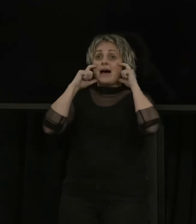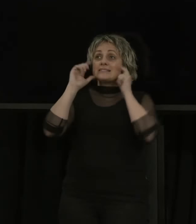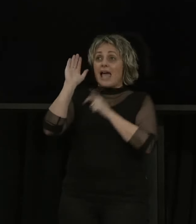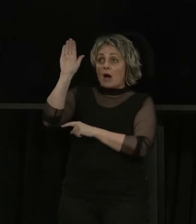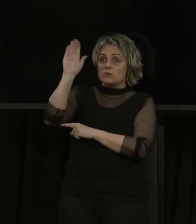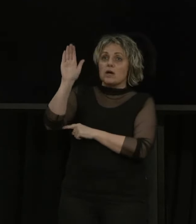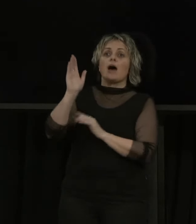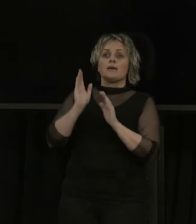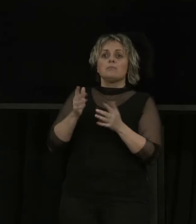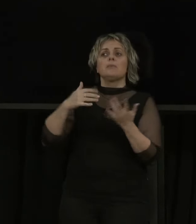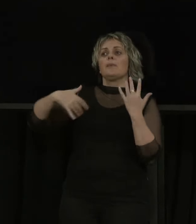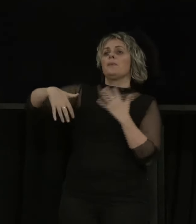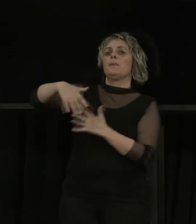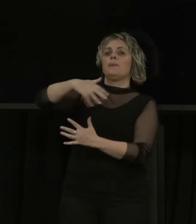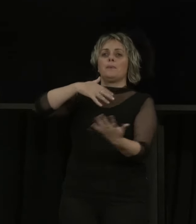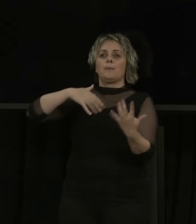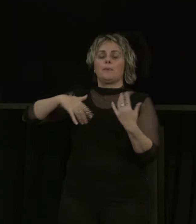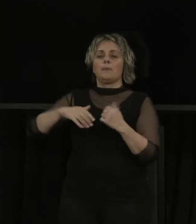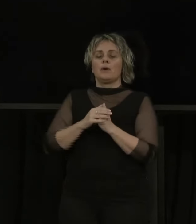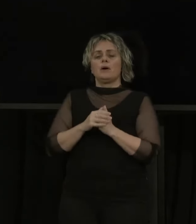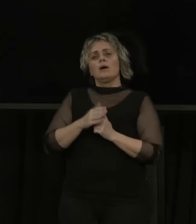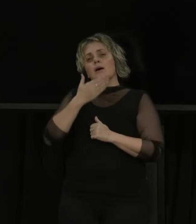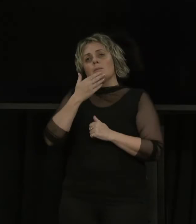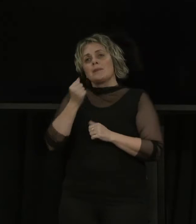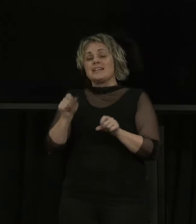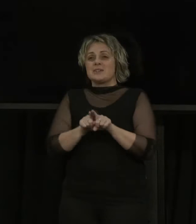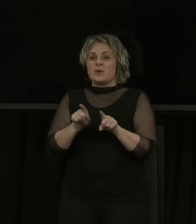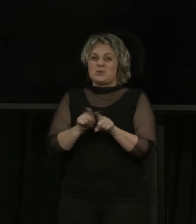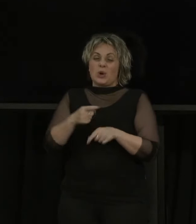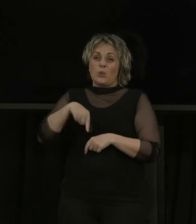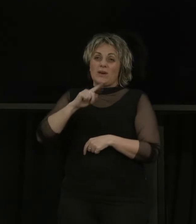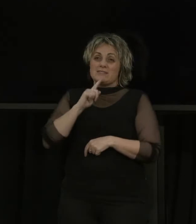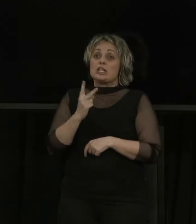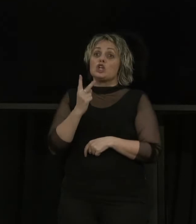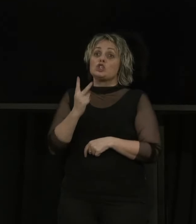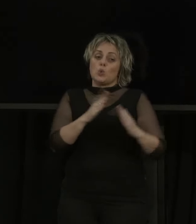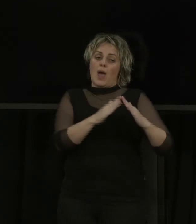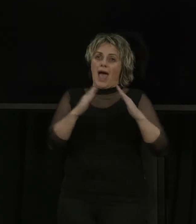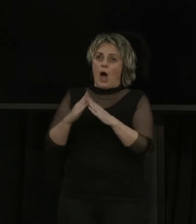opening up. We are saying recreational activity but the principles are simple, try to maintain social distancing,